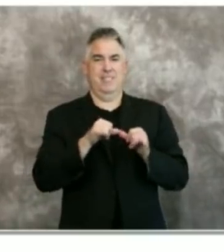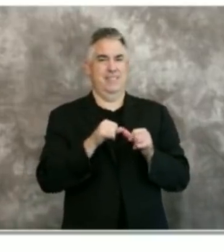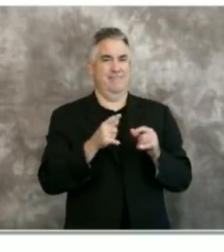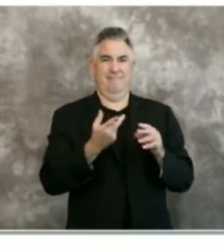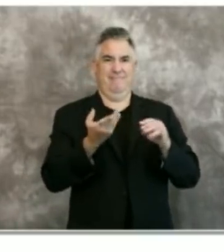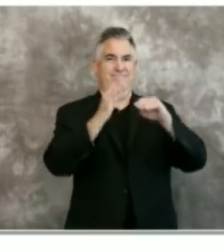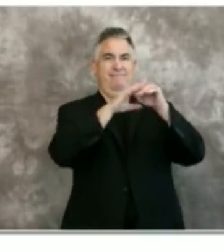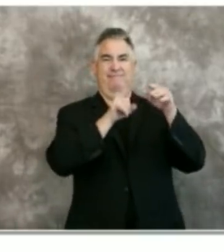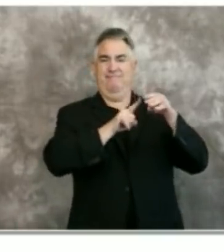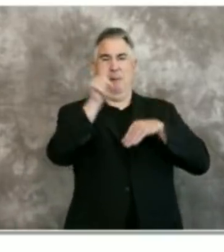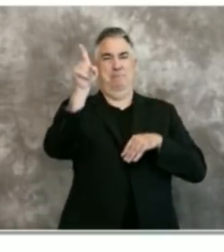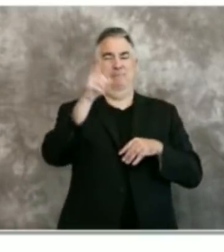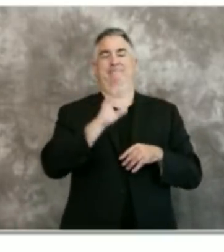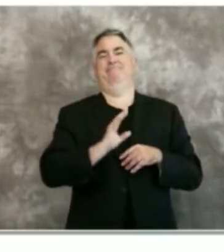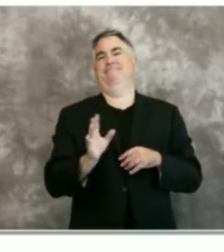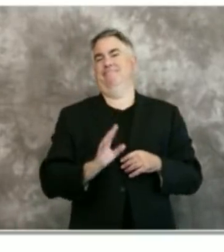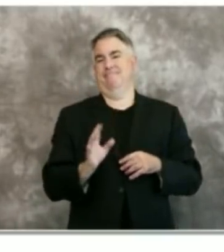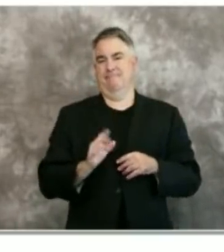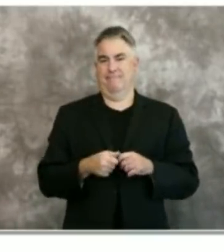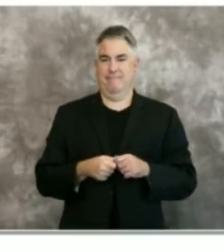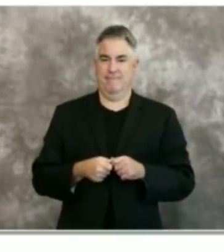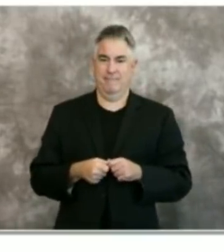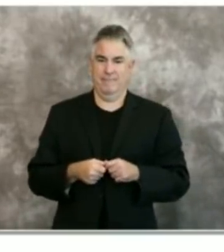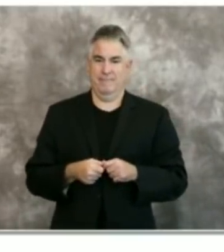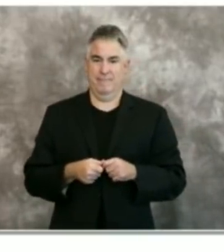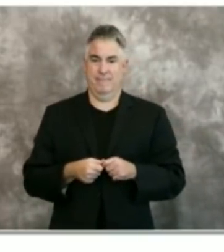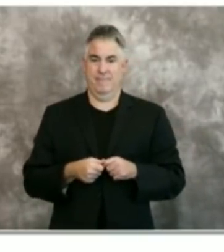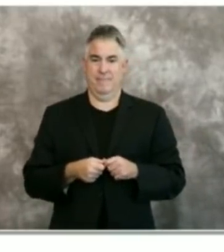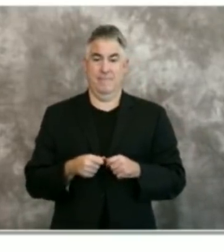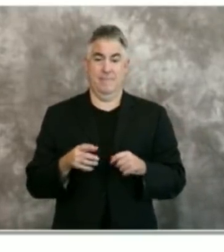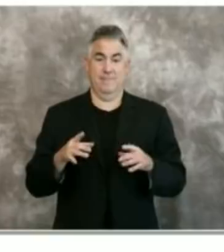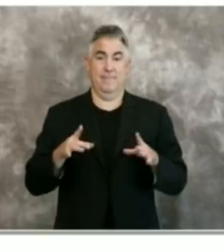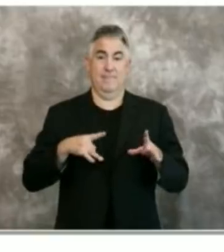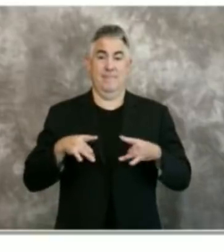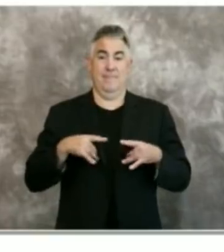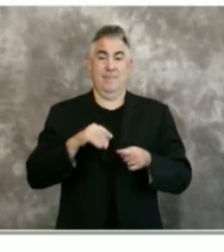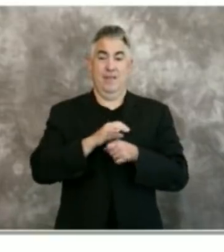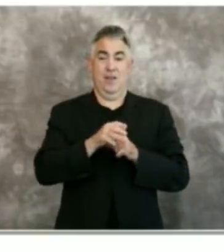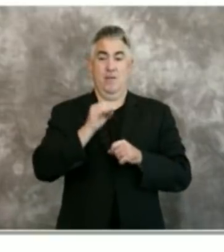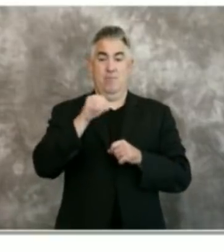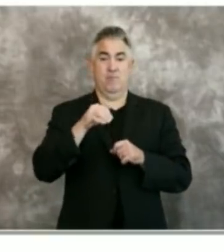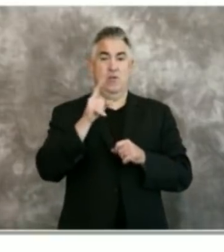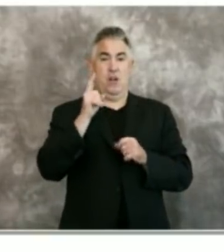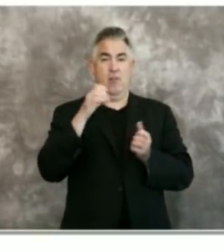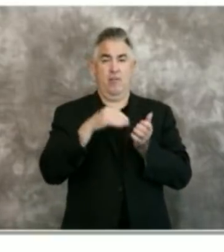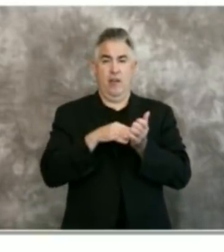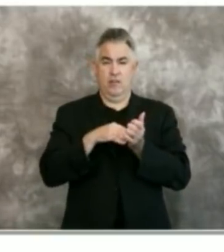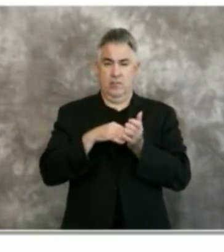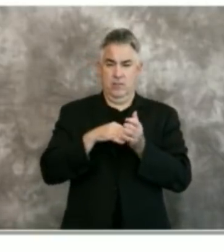OUR TRIGGER NUMBER ONE. THAT I SHOWED YOU EARLIER AND THIS IS THE METRIC THAT IS THAT NORMAL